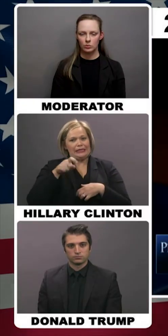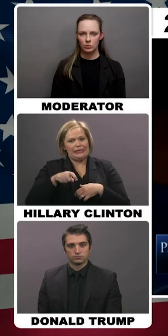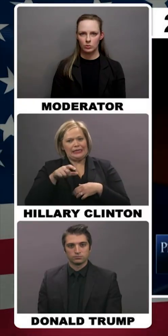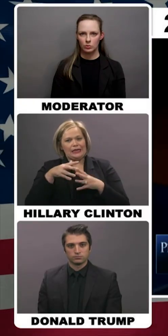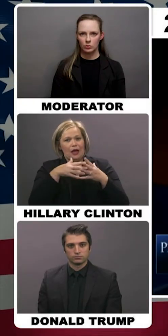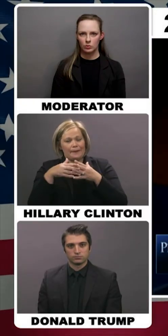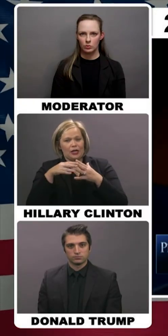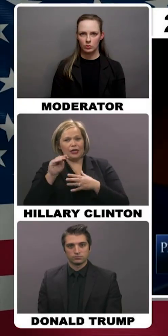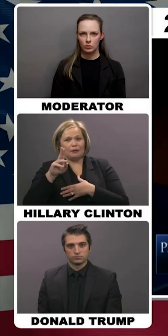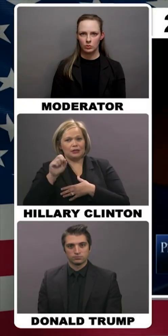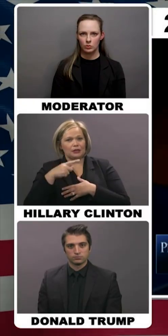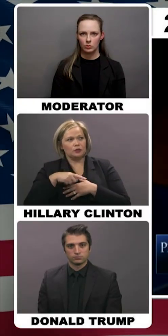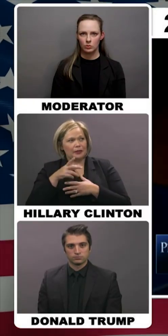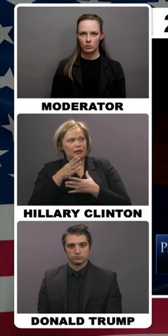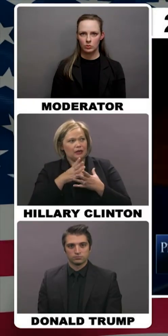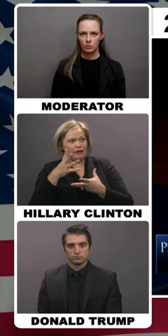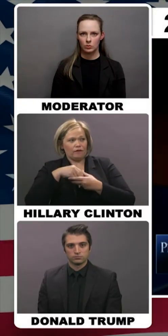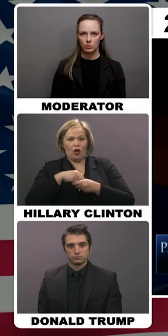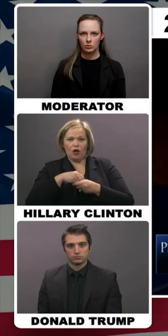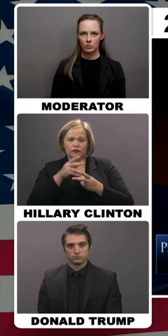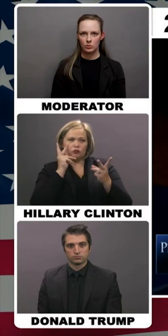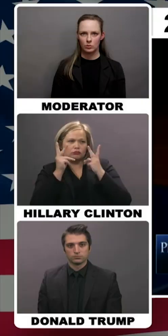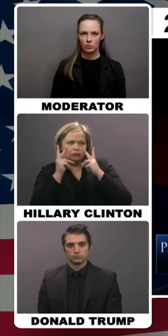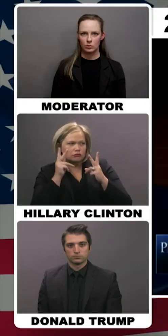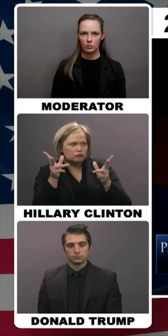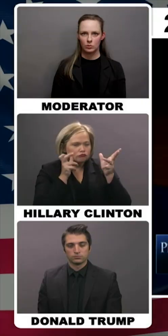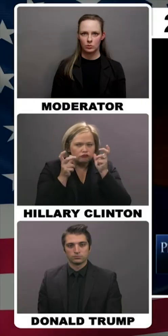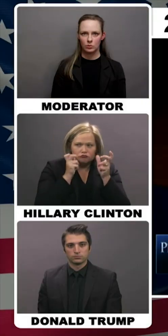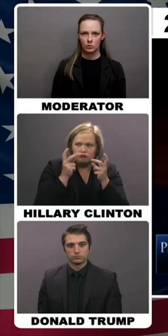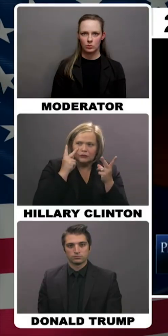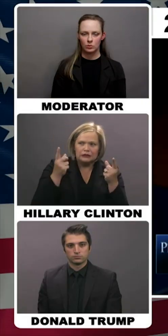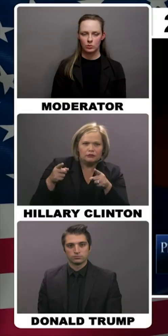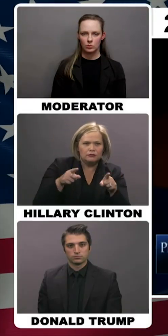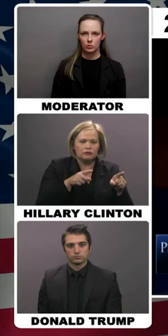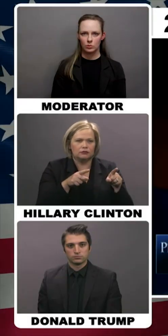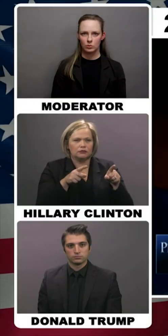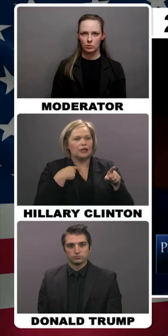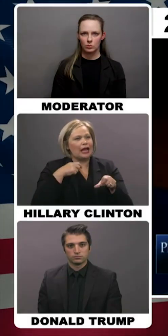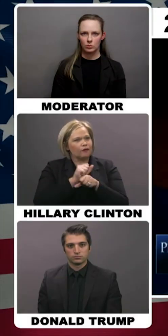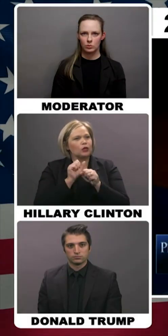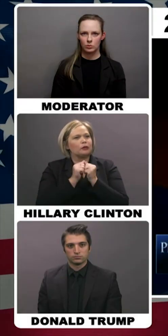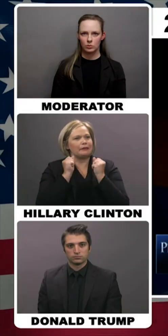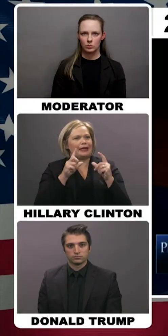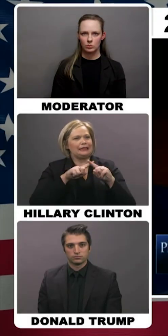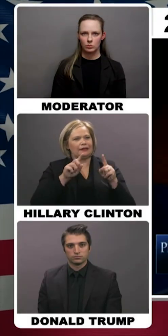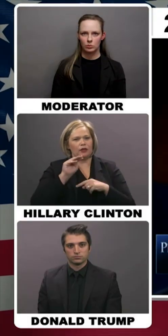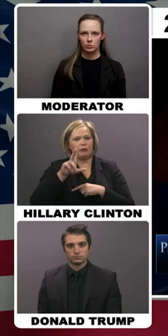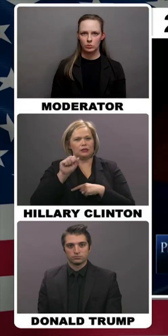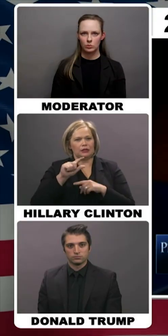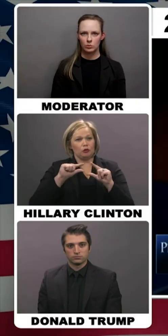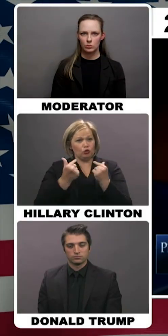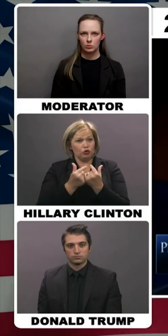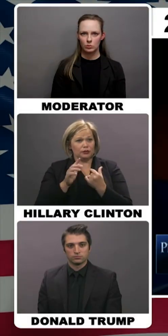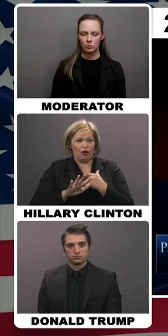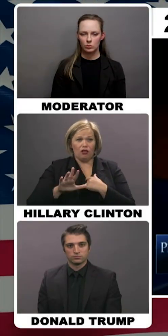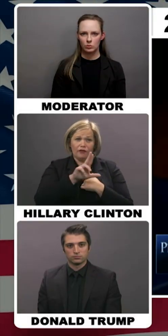and ears on our front lines. I've worked with a lot of different Muslim groups around America. I've met with a lot of them